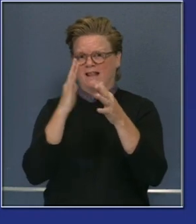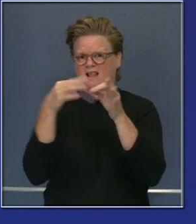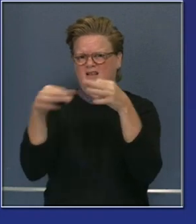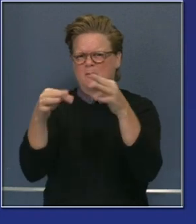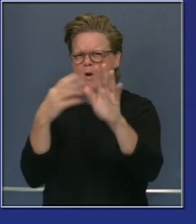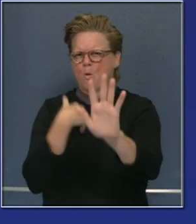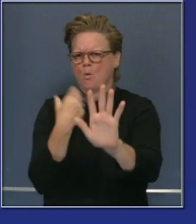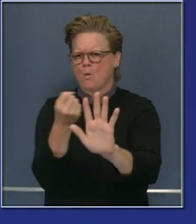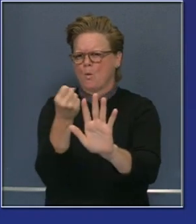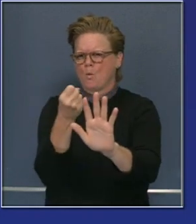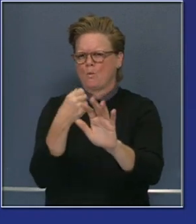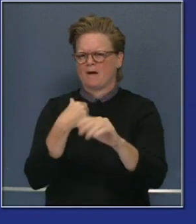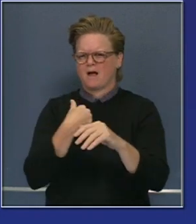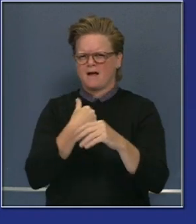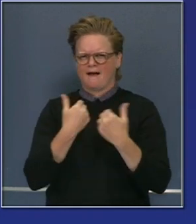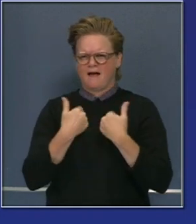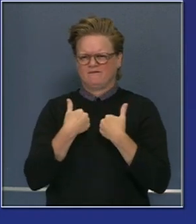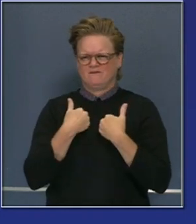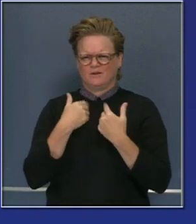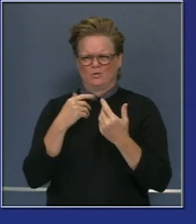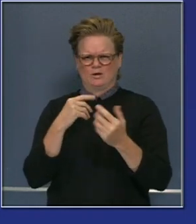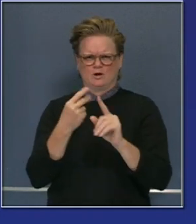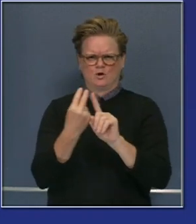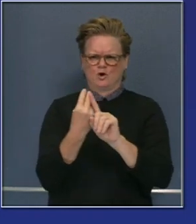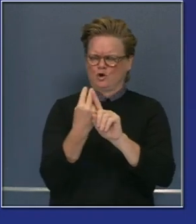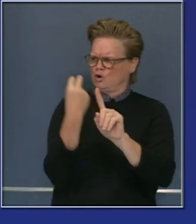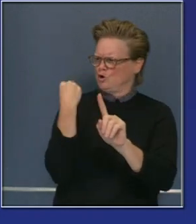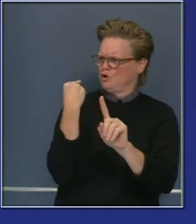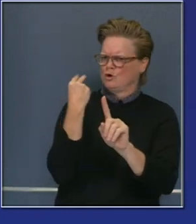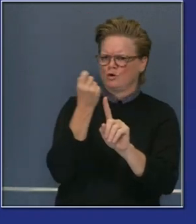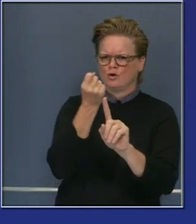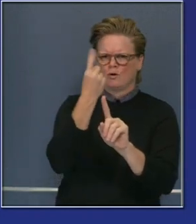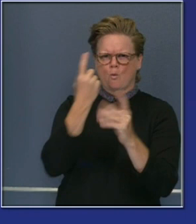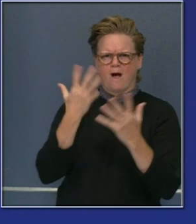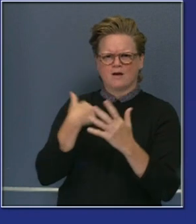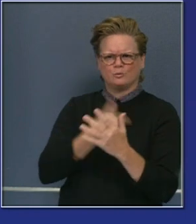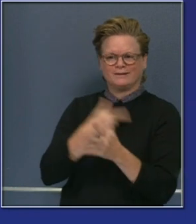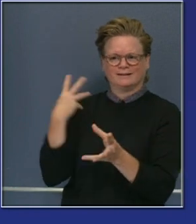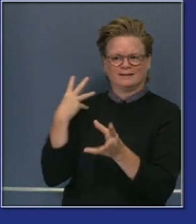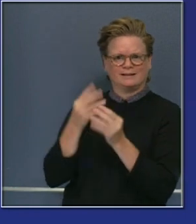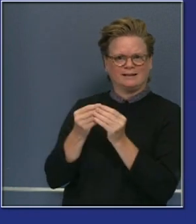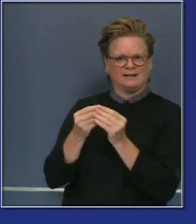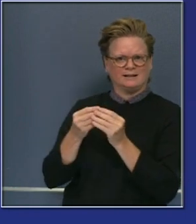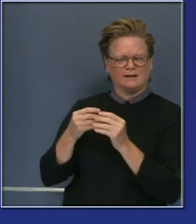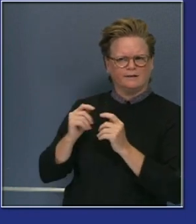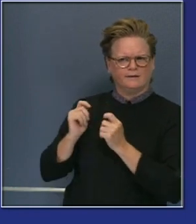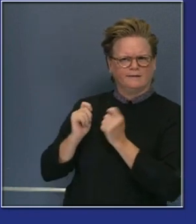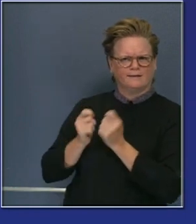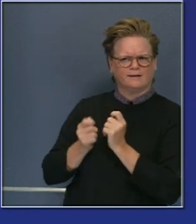SLOW AND I WILL GGT TO THAT AS WE LOOK TO A BLUEPRINT FOR SAFELY REOPENING THE ECONOMY, PULLING IN THE LESSONS LEARNED